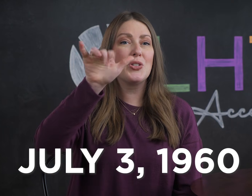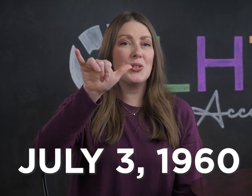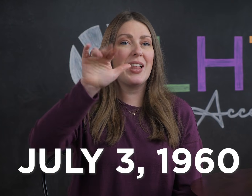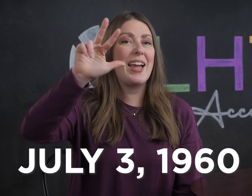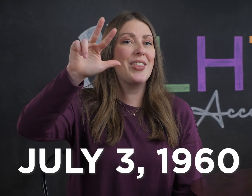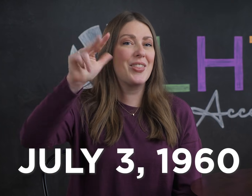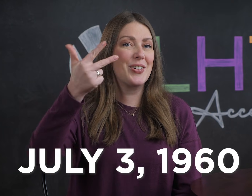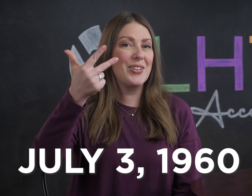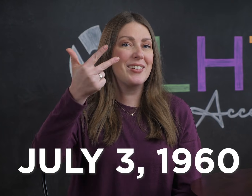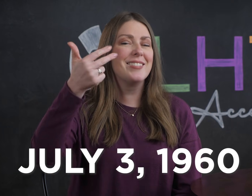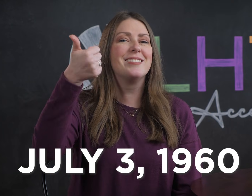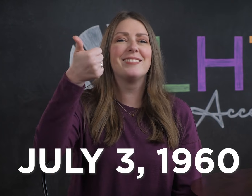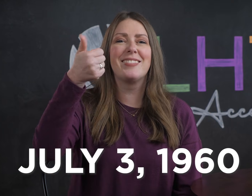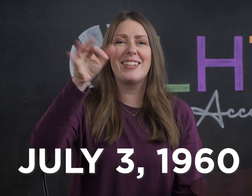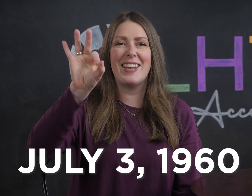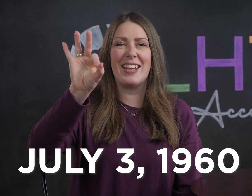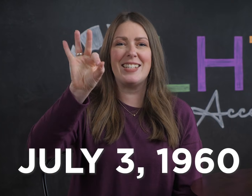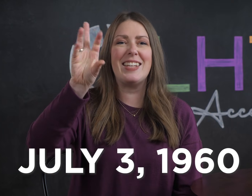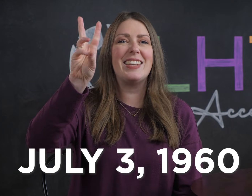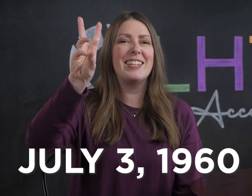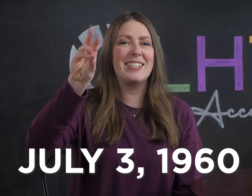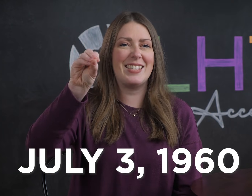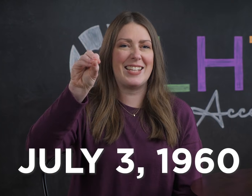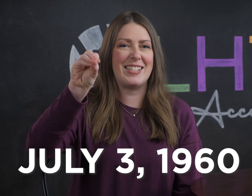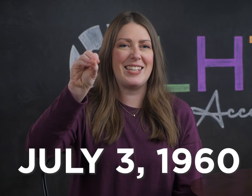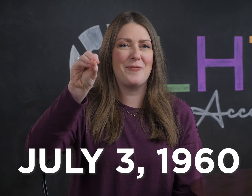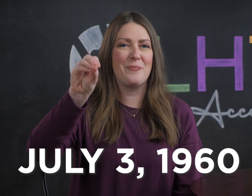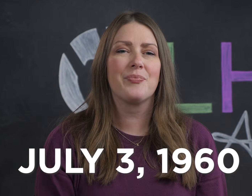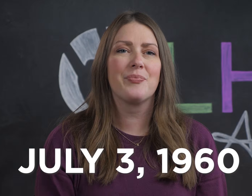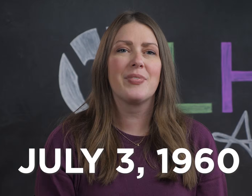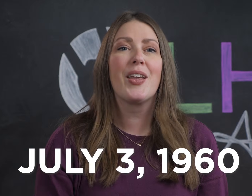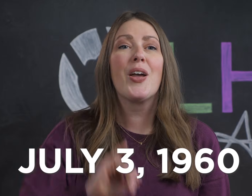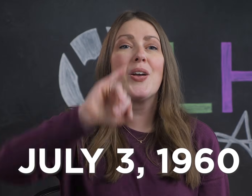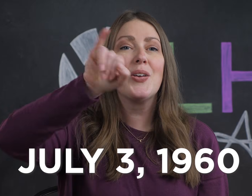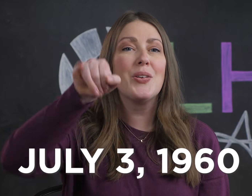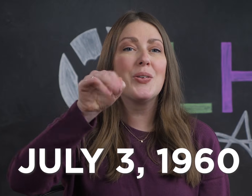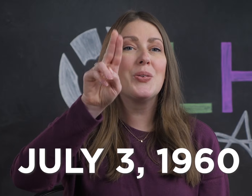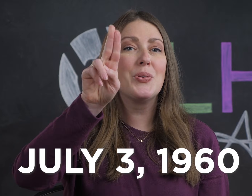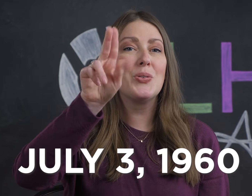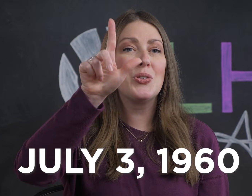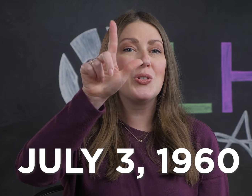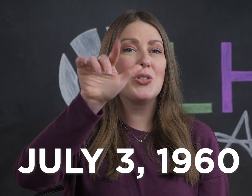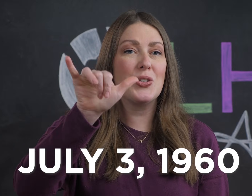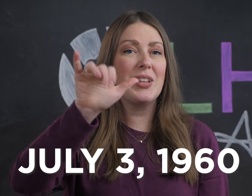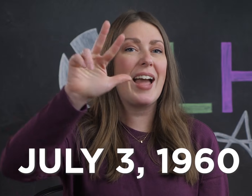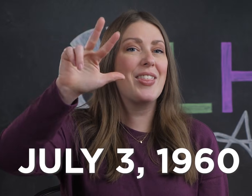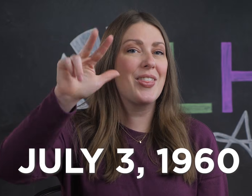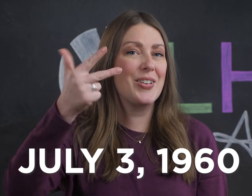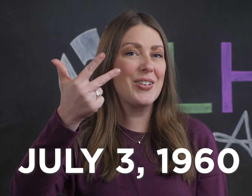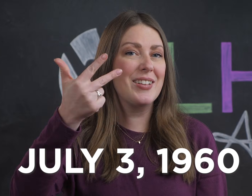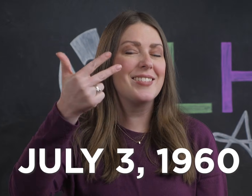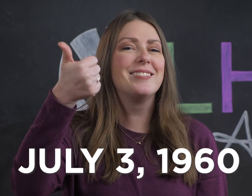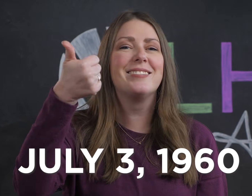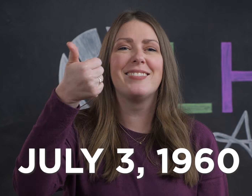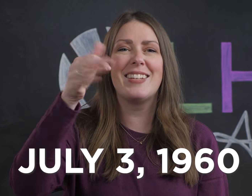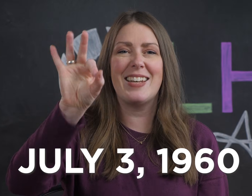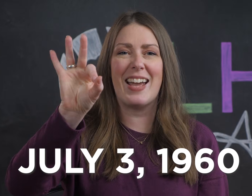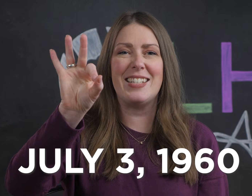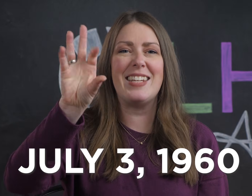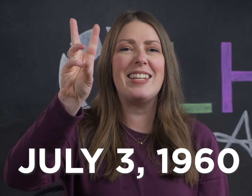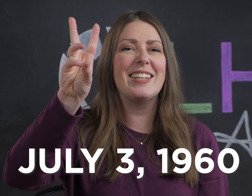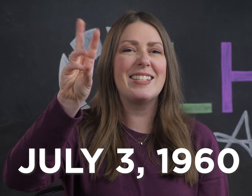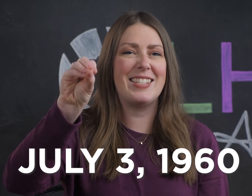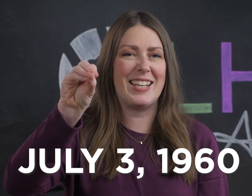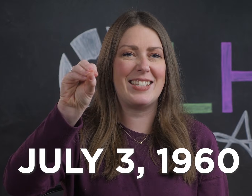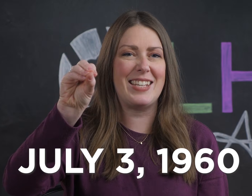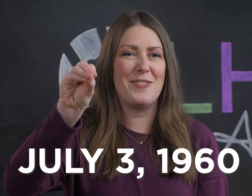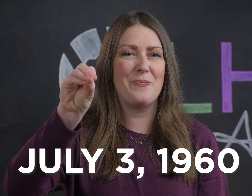July 3rd, 1960.